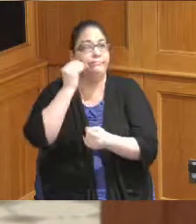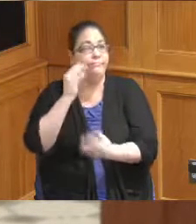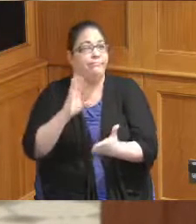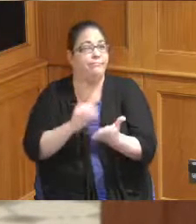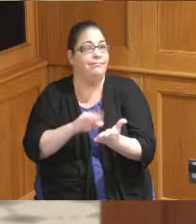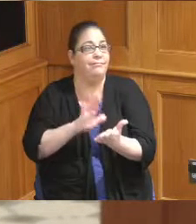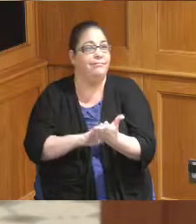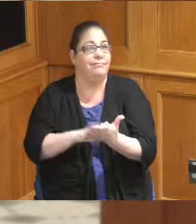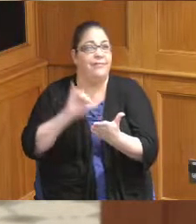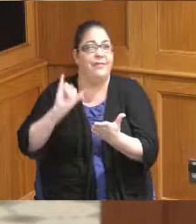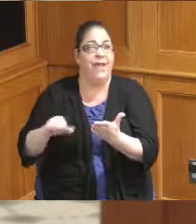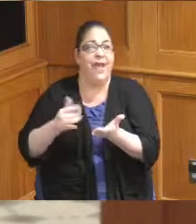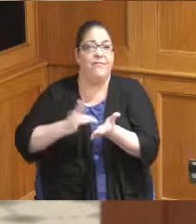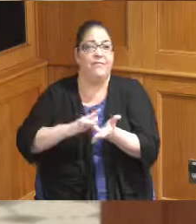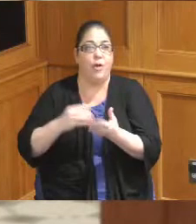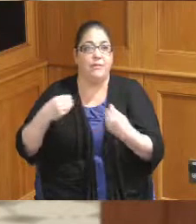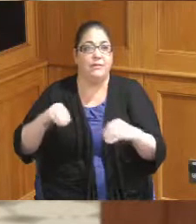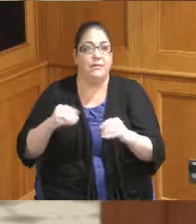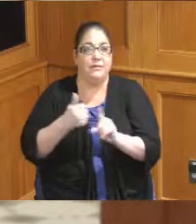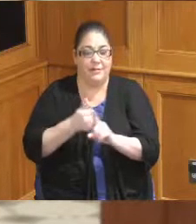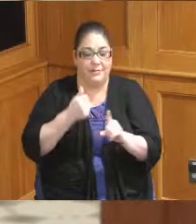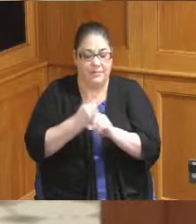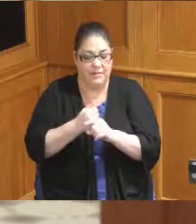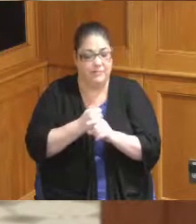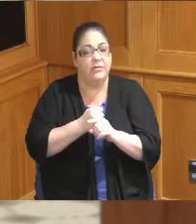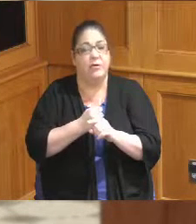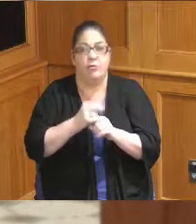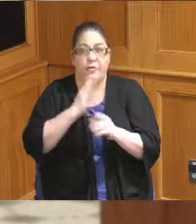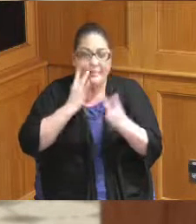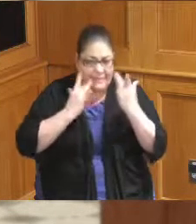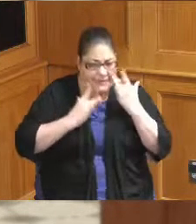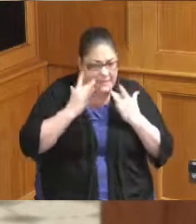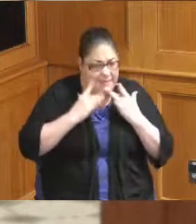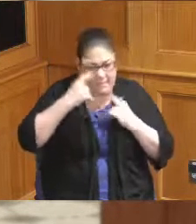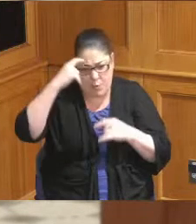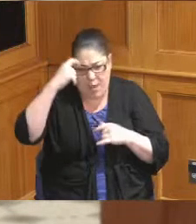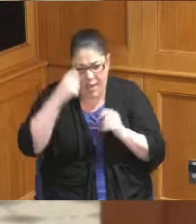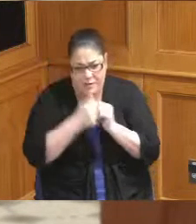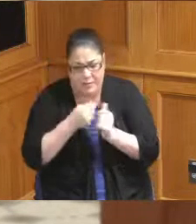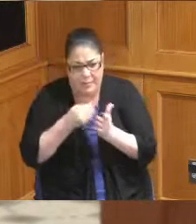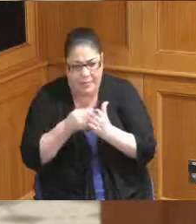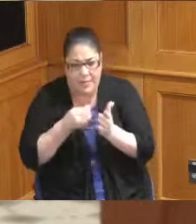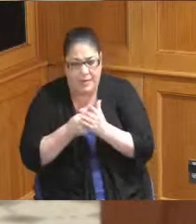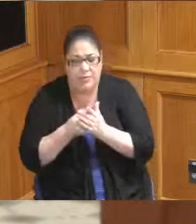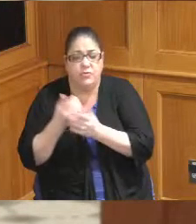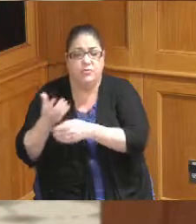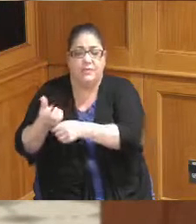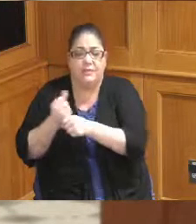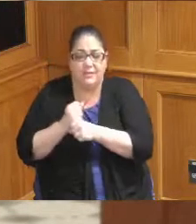that Pharmacy has managed to leverage every dollar of Levy spending to receive fifty nine dollars in